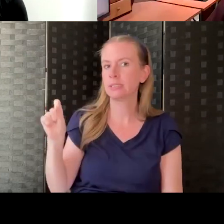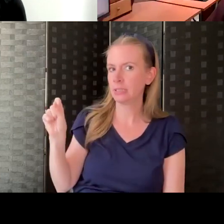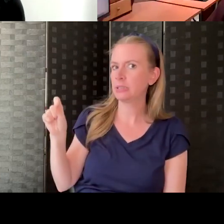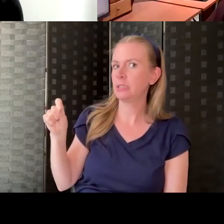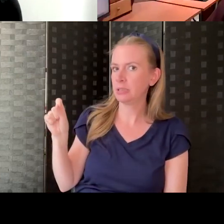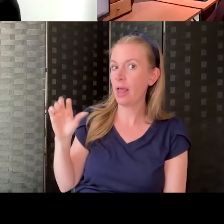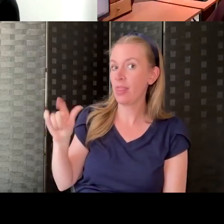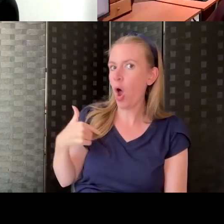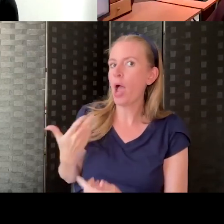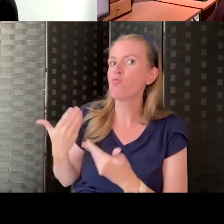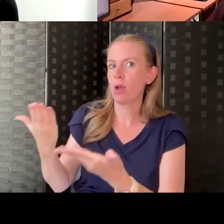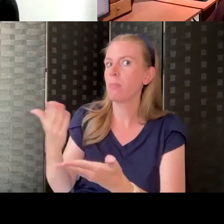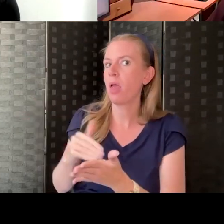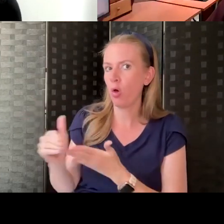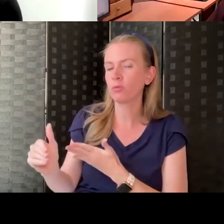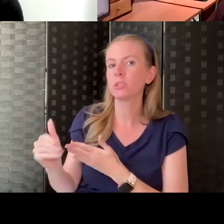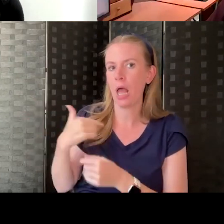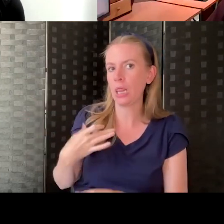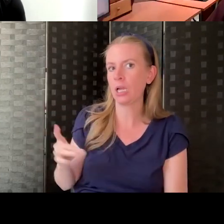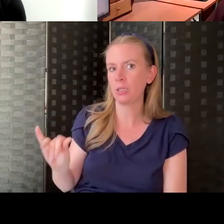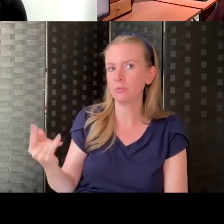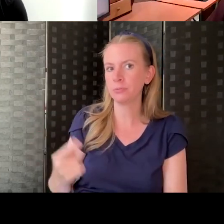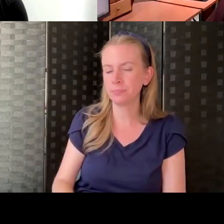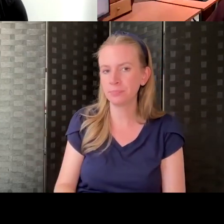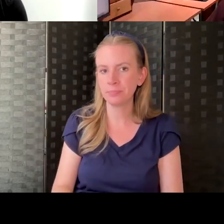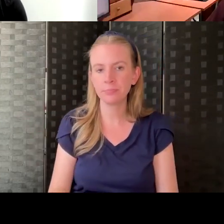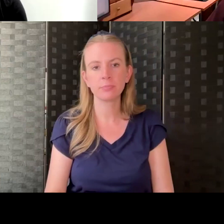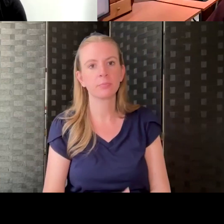I recommend often, I like that periods be what I think there might up in other ones